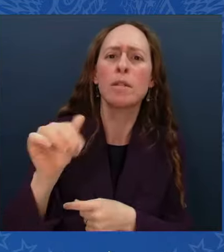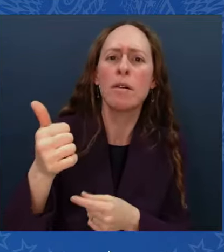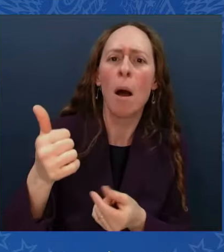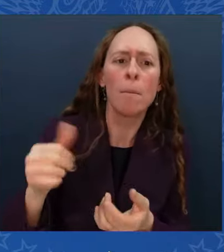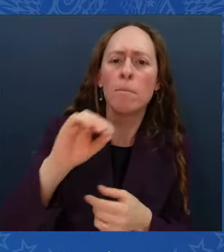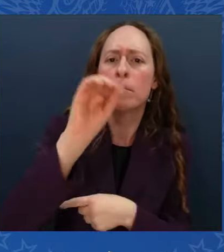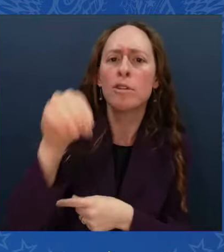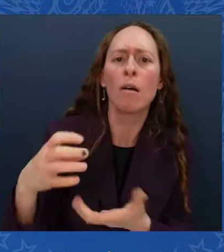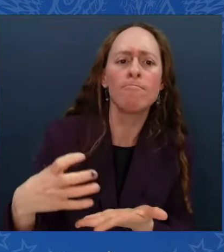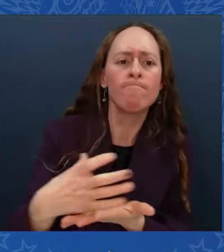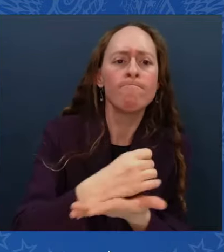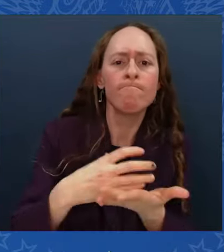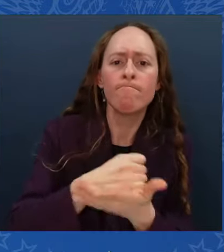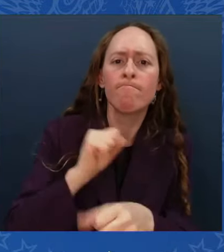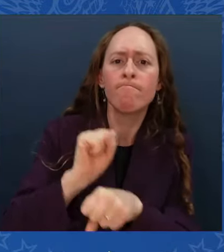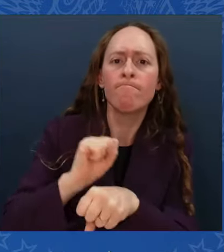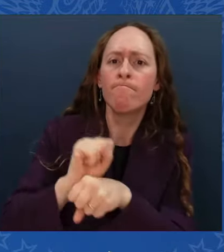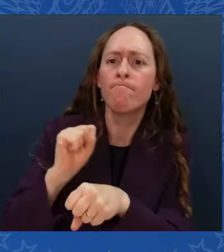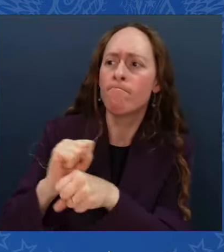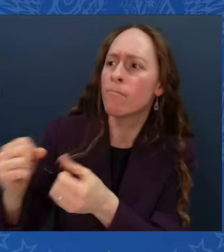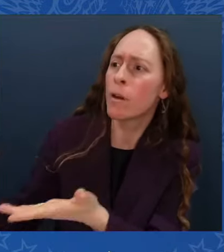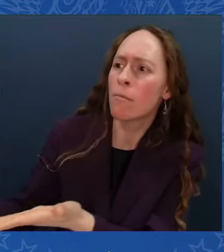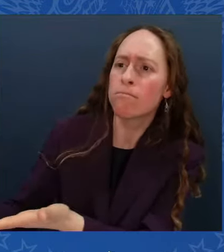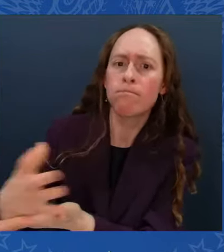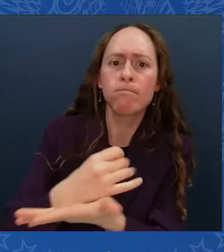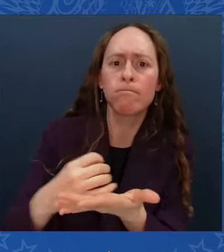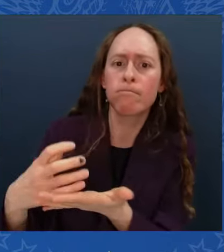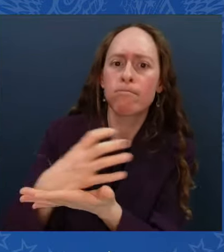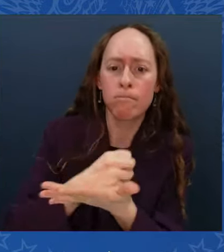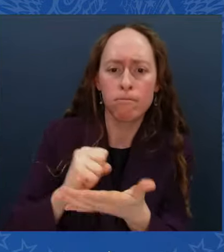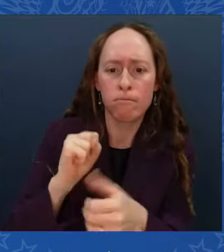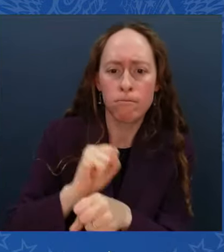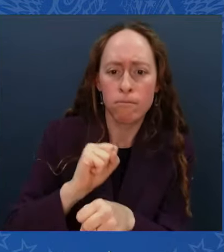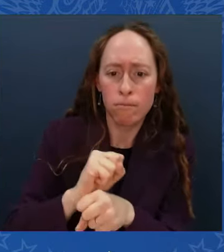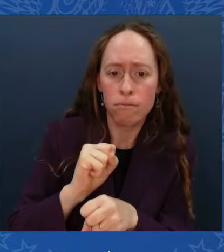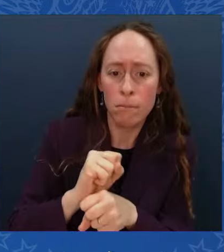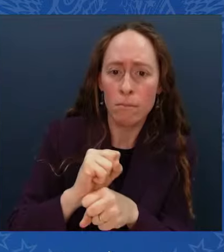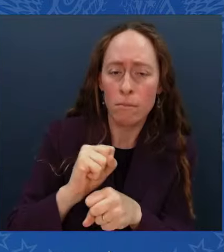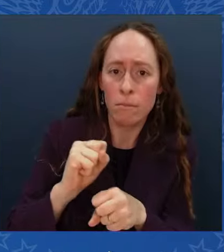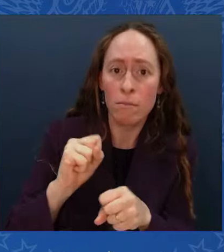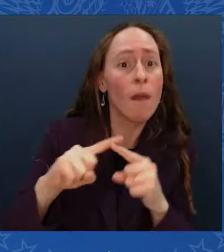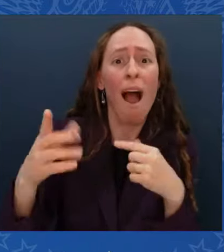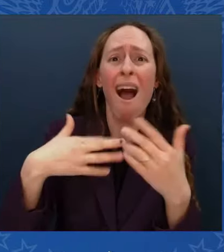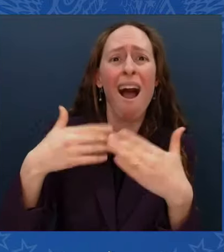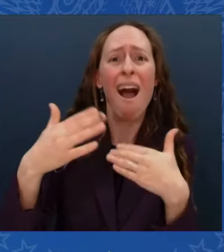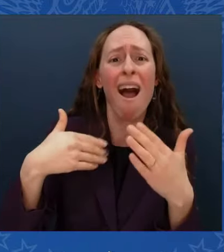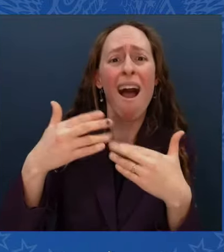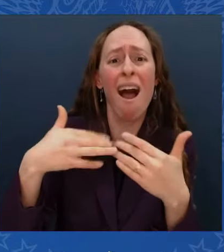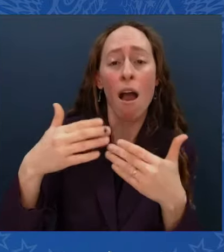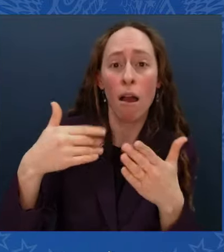they were able to not have to pay that month, but the interest continued. A lot of people don't have the means to do that, though.